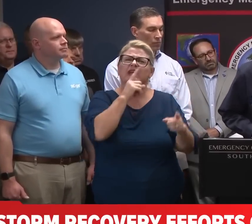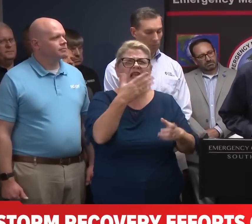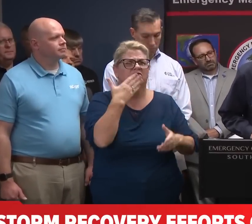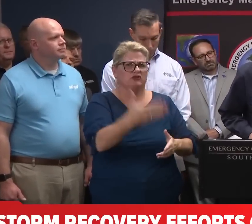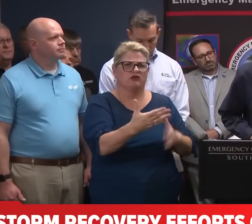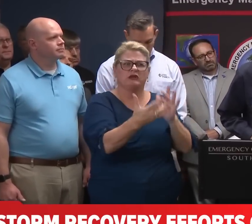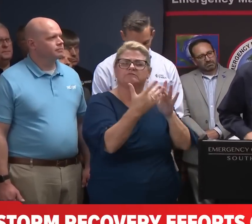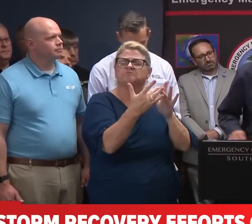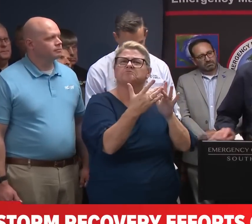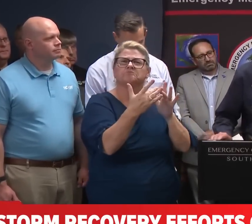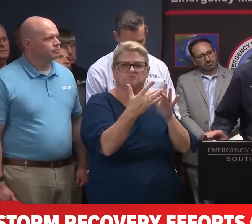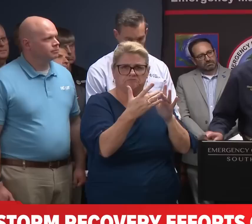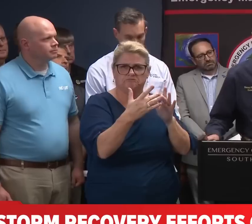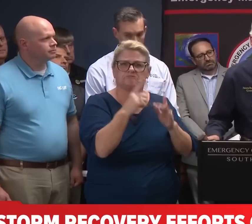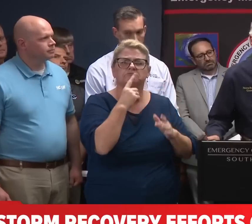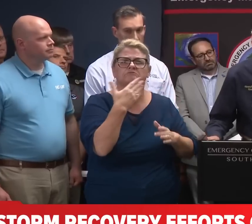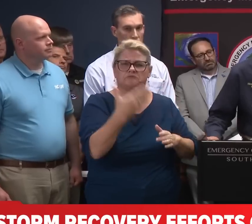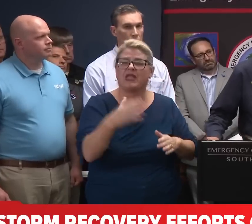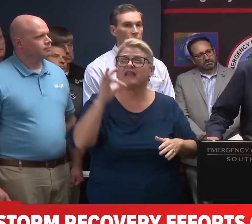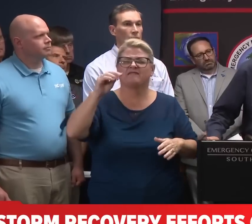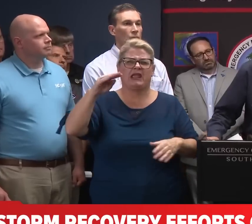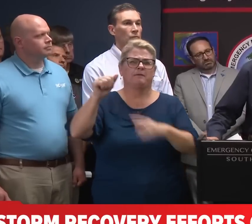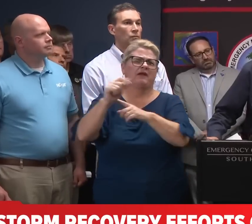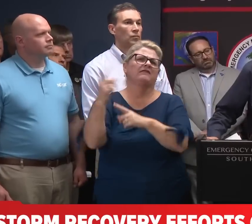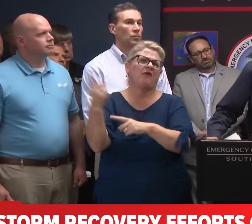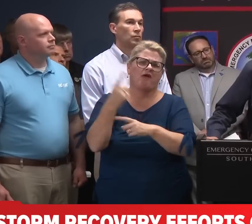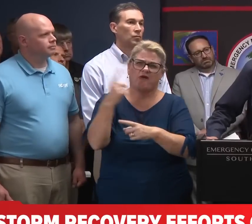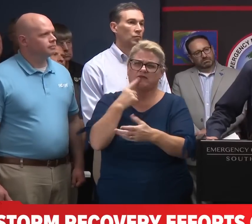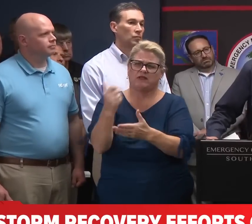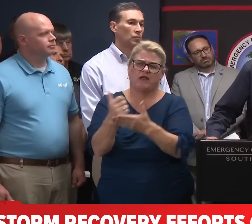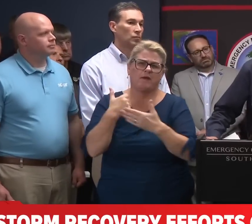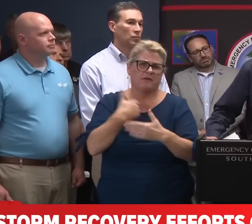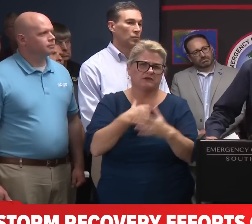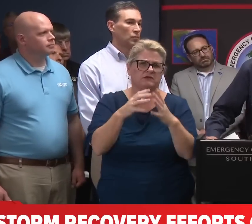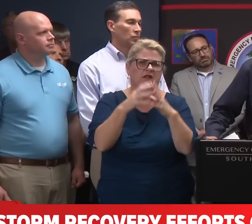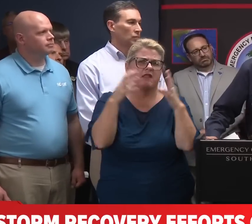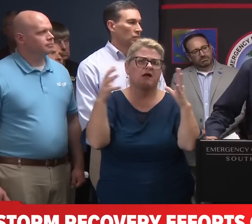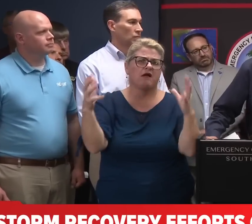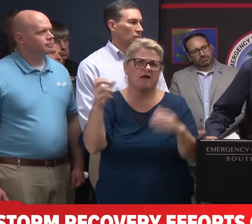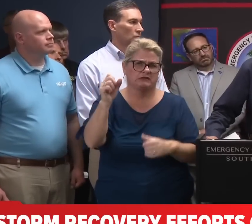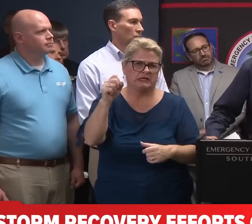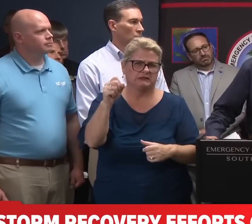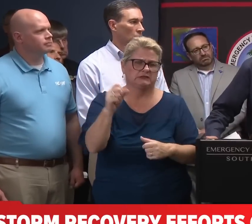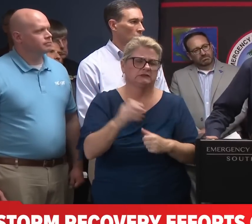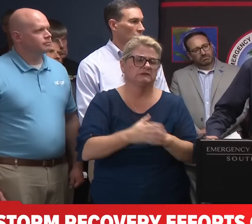staying in touches and fema has always been a big help. And, uh, we have, uh,